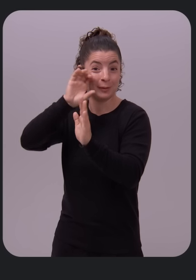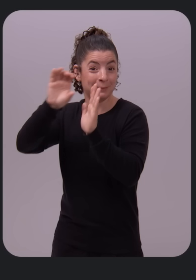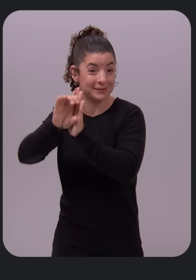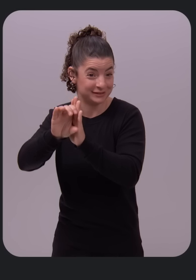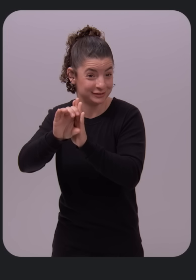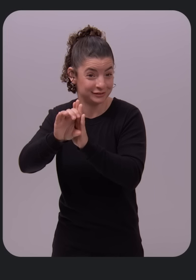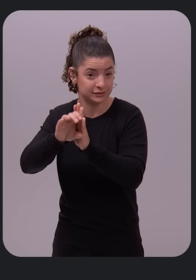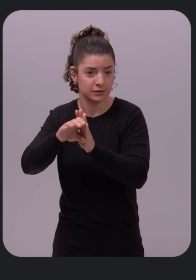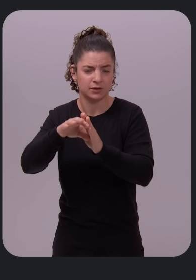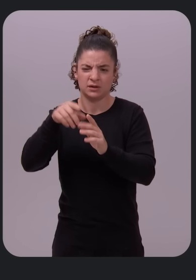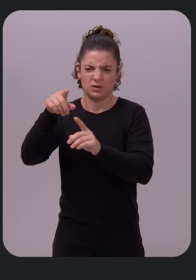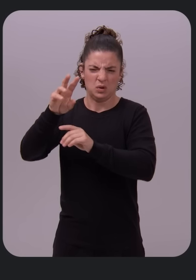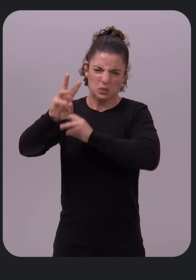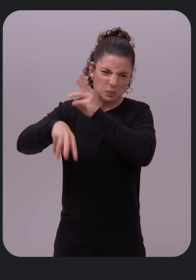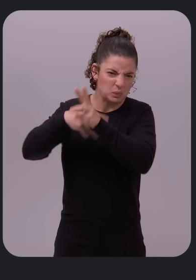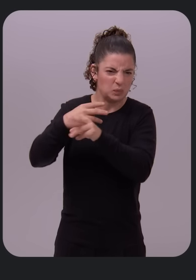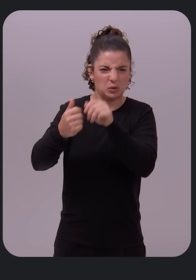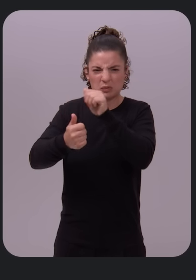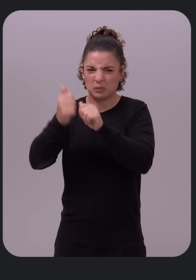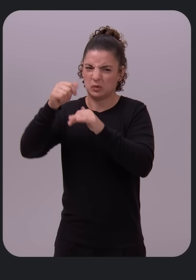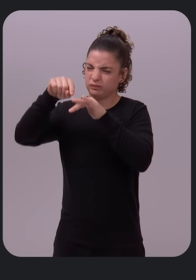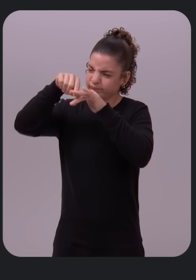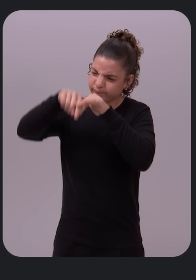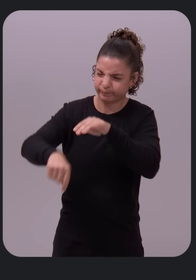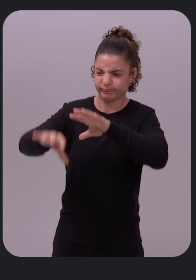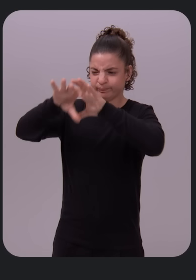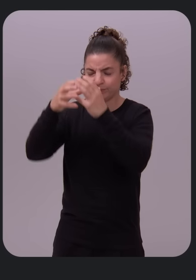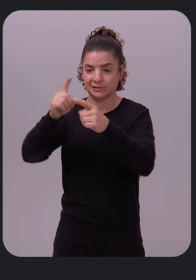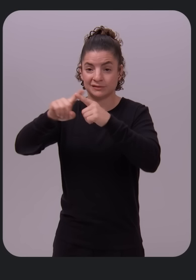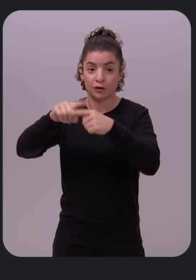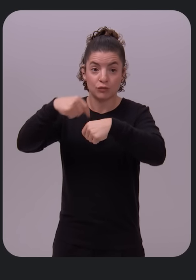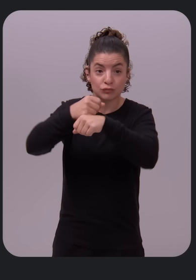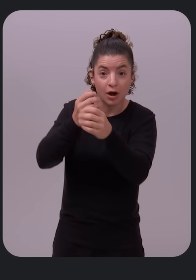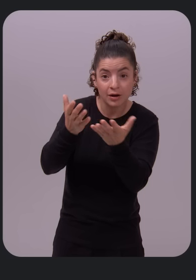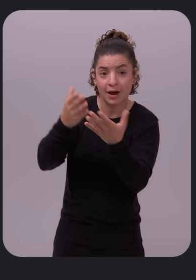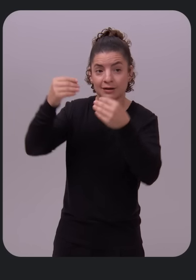Images, and the world's most comprehensive set of products